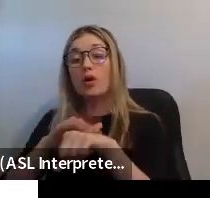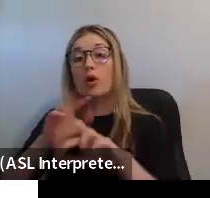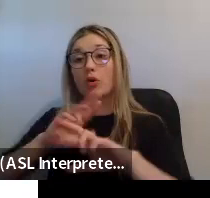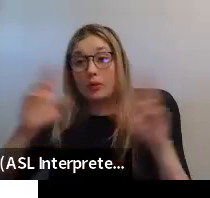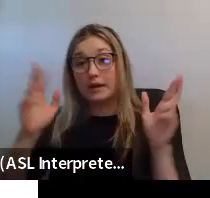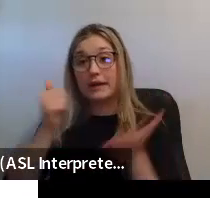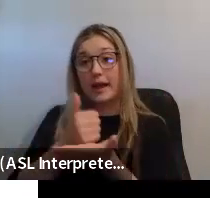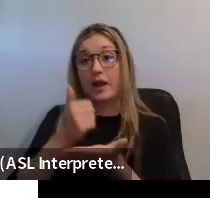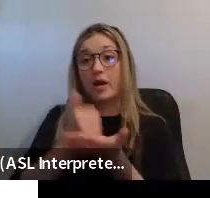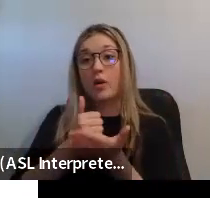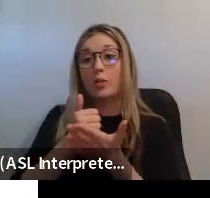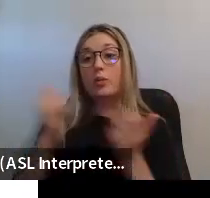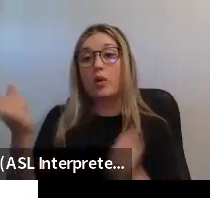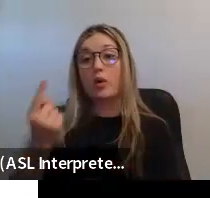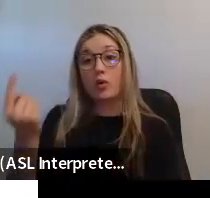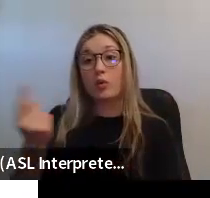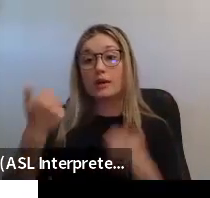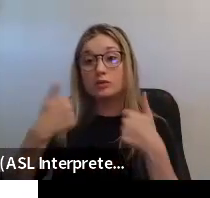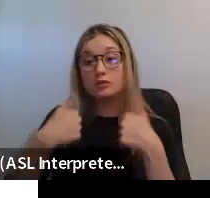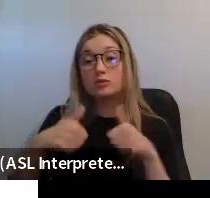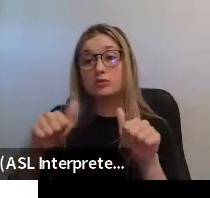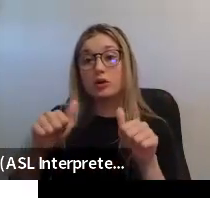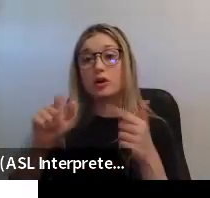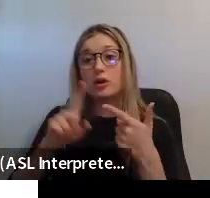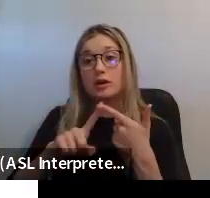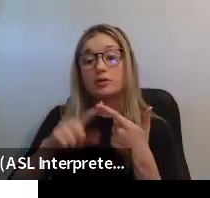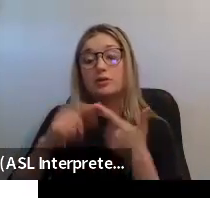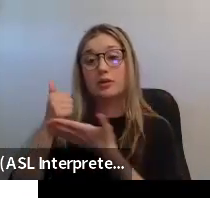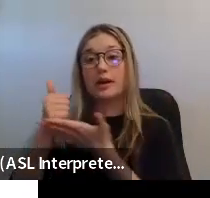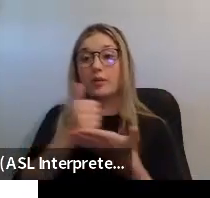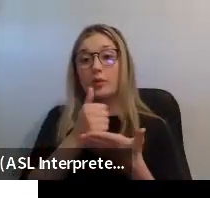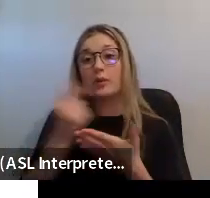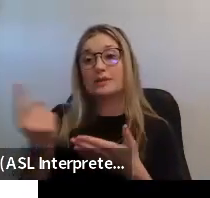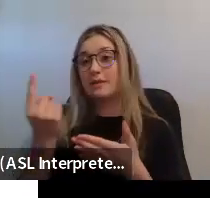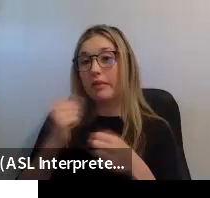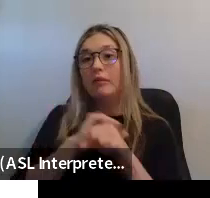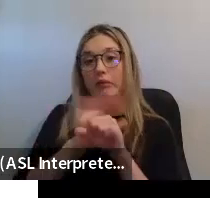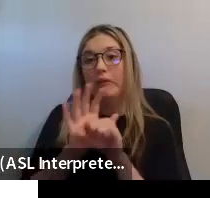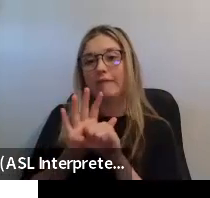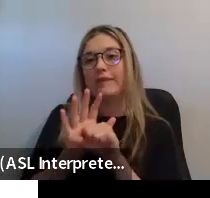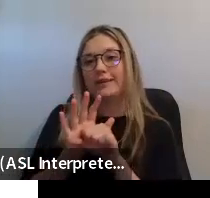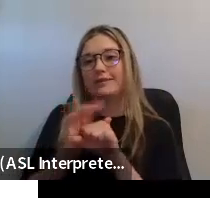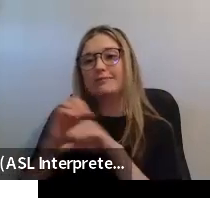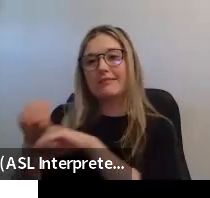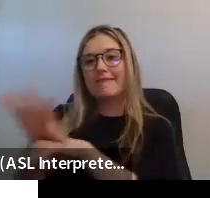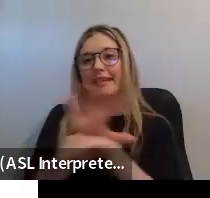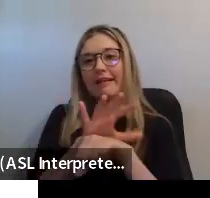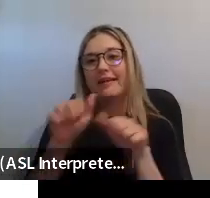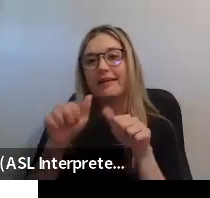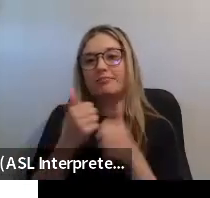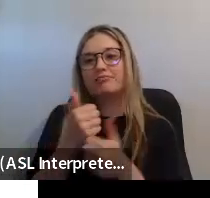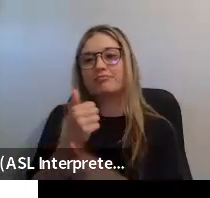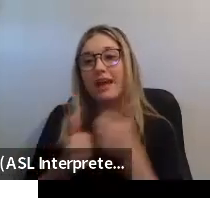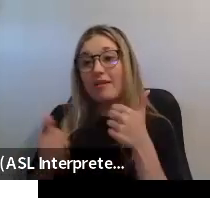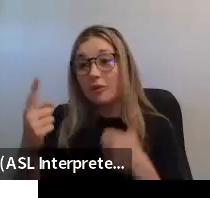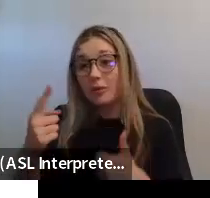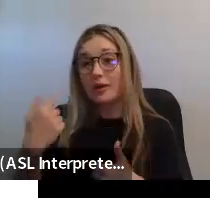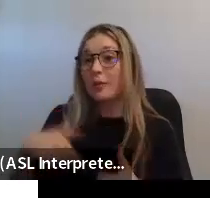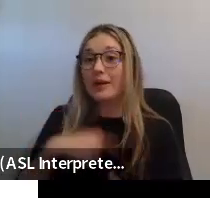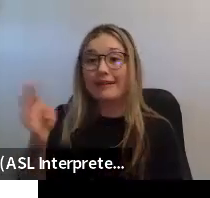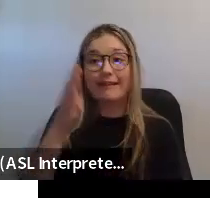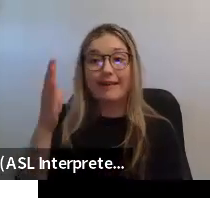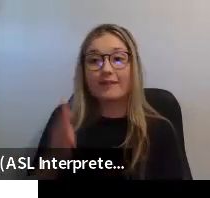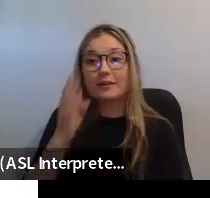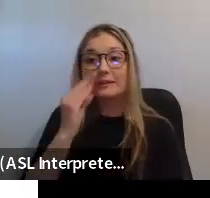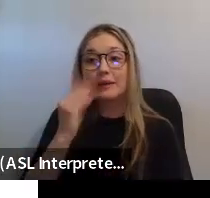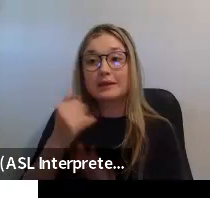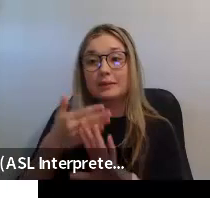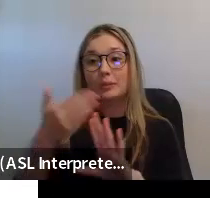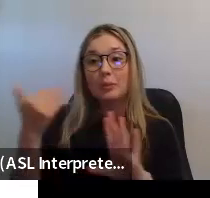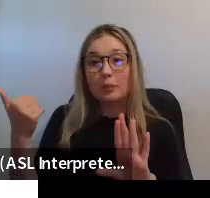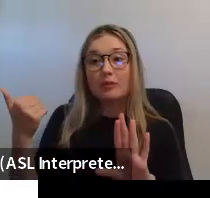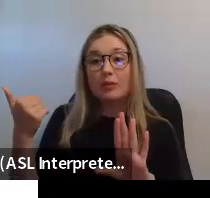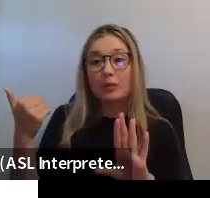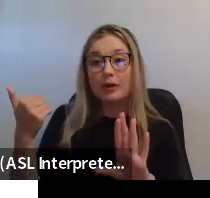provider serving agencies were on calls on a regular basis, trying to do something that was impacting all of us, and it was also unknown.